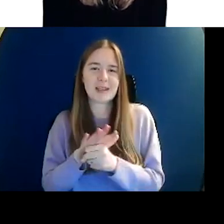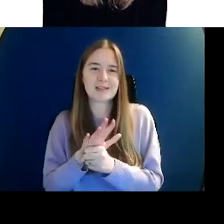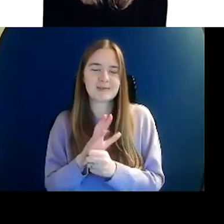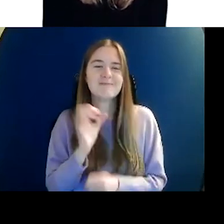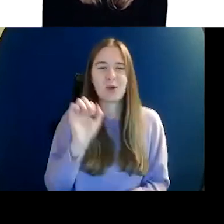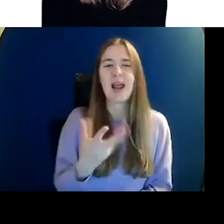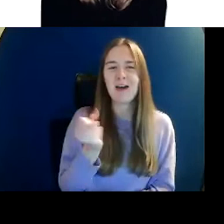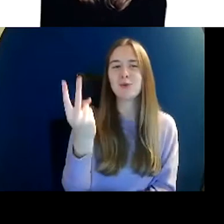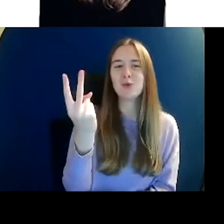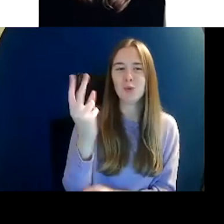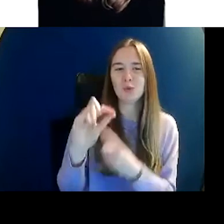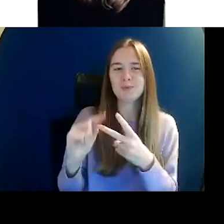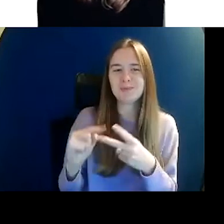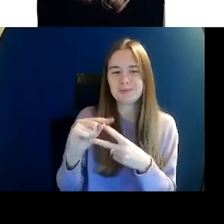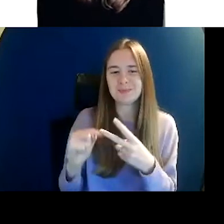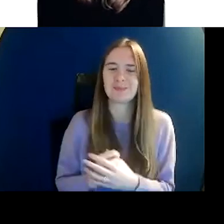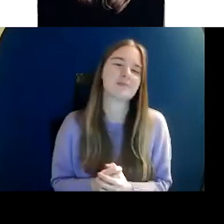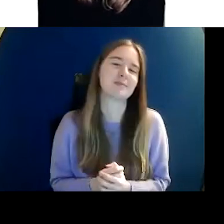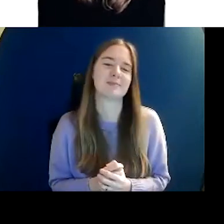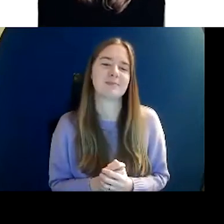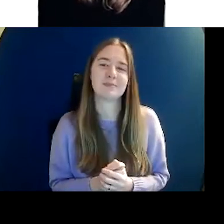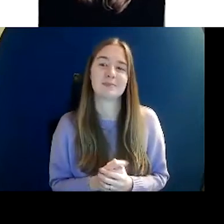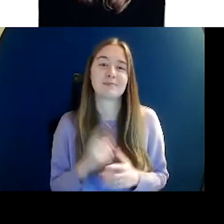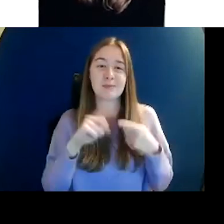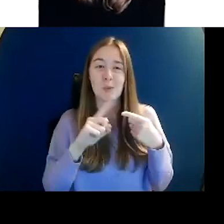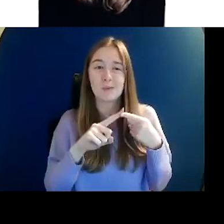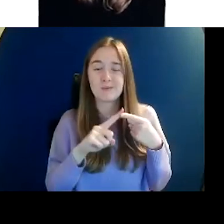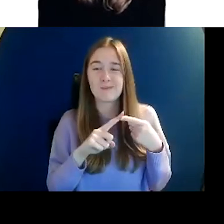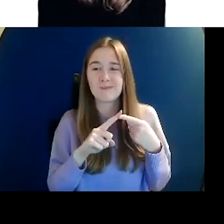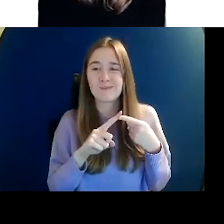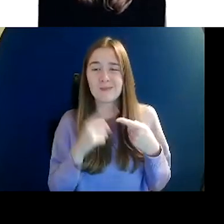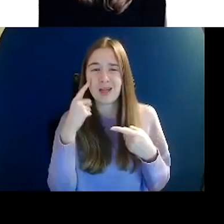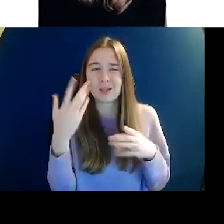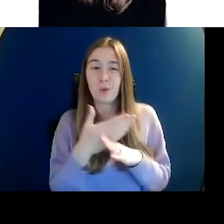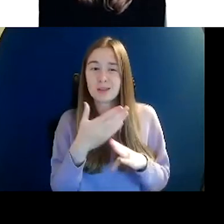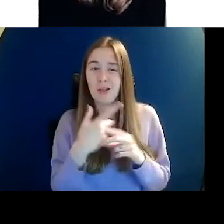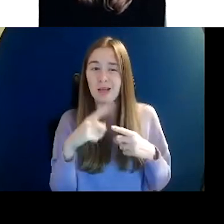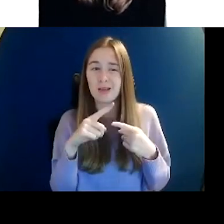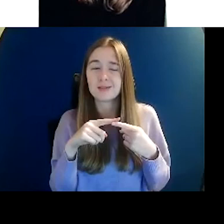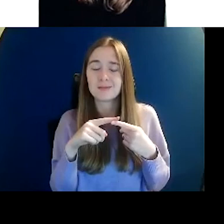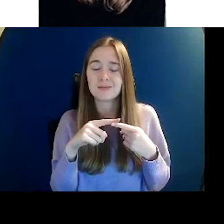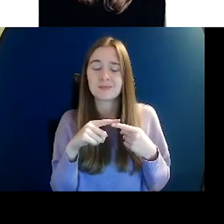Yeah. So one, which I think is very practical is, you know,